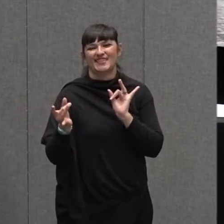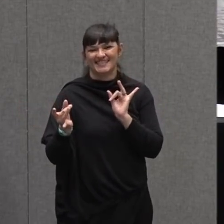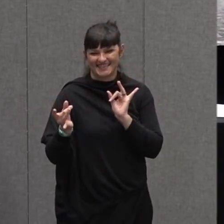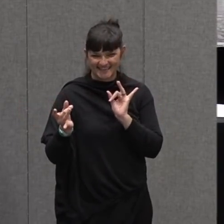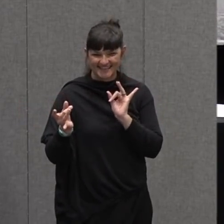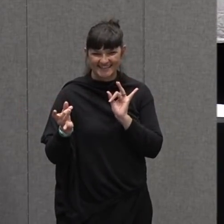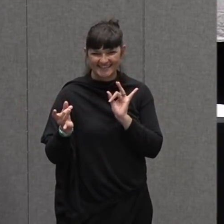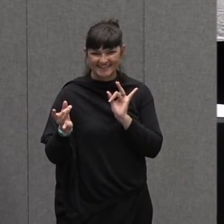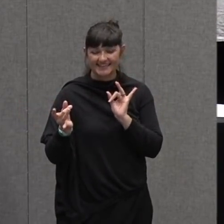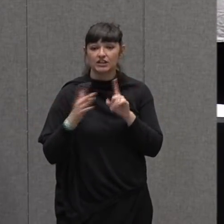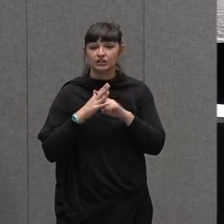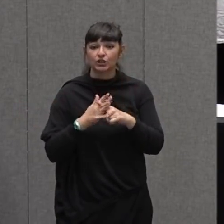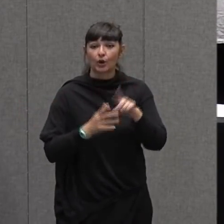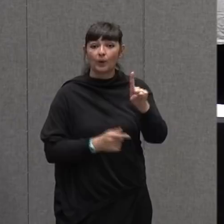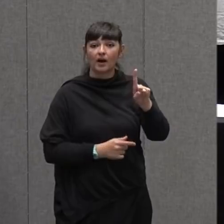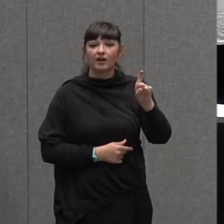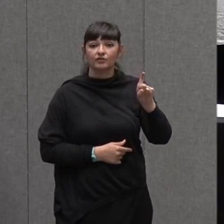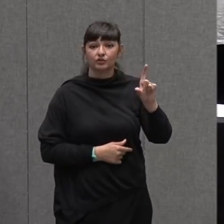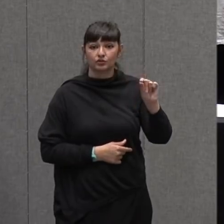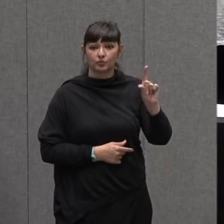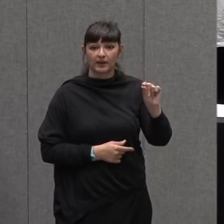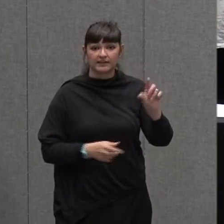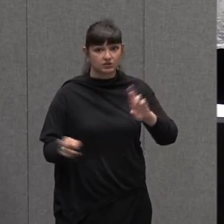Are you ready? Okay, here we go.